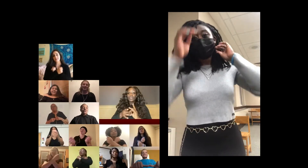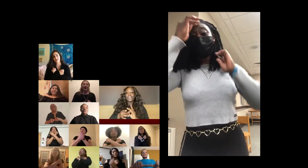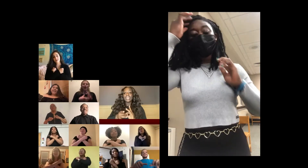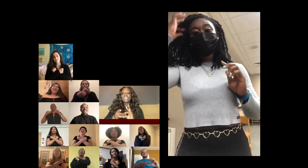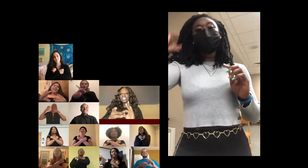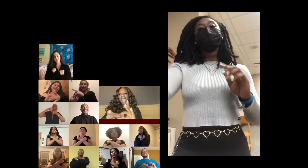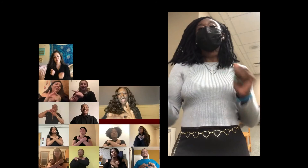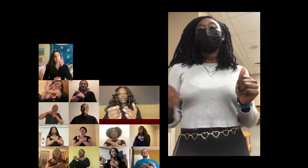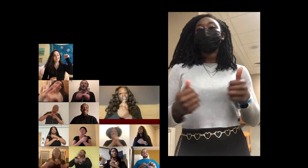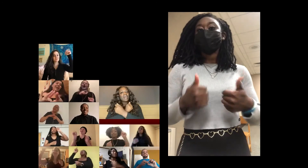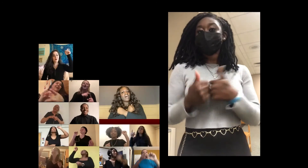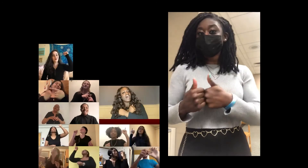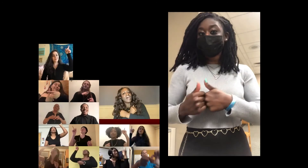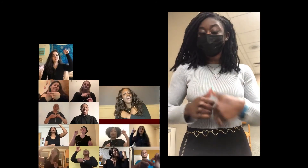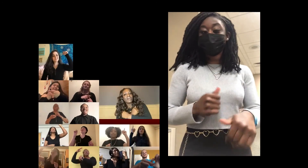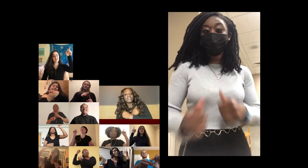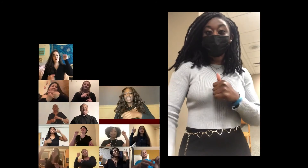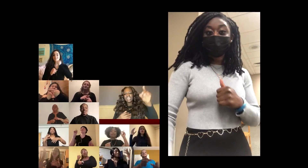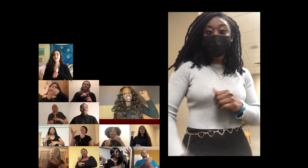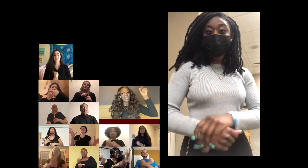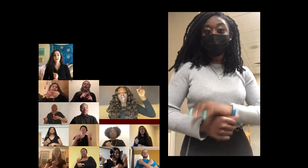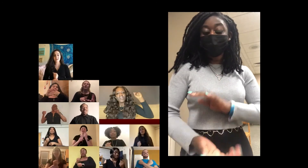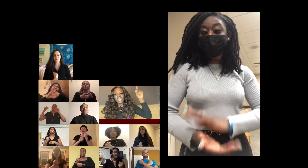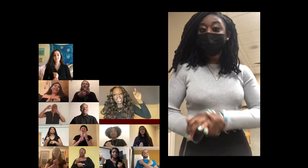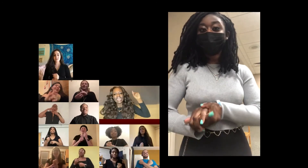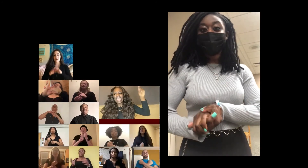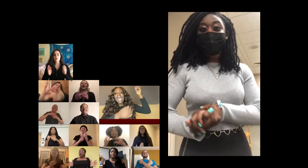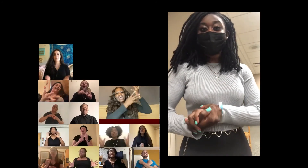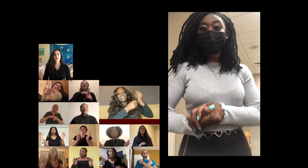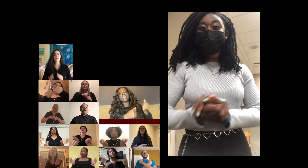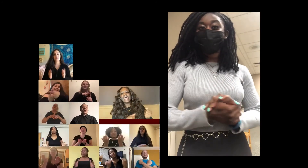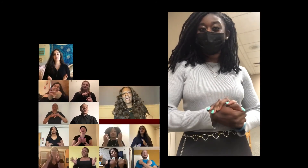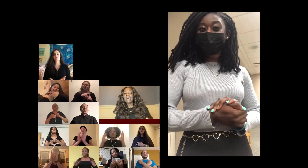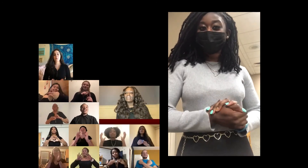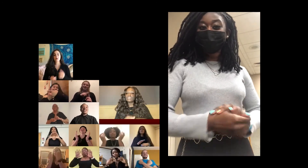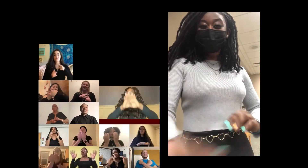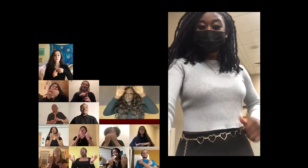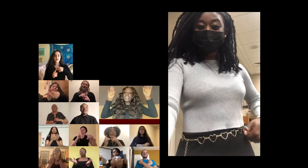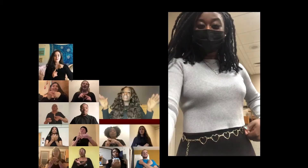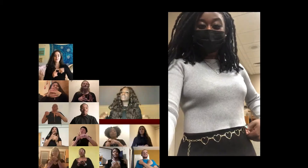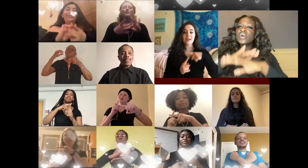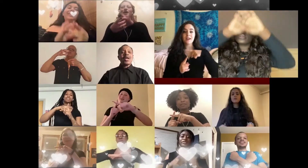and we have a God who still loves us. So keep praying, keep hoping. And things are gonna work out.